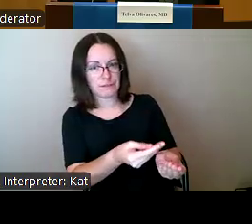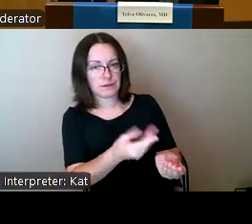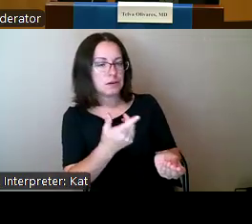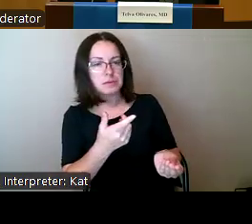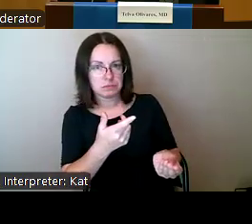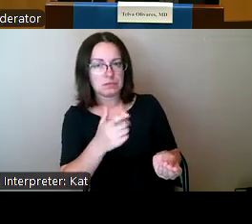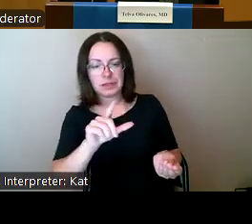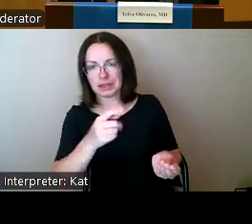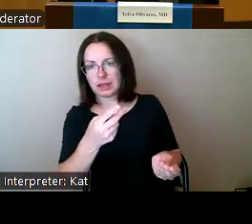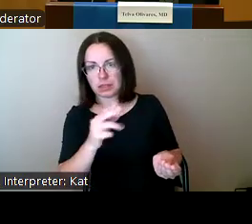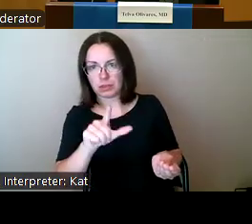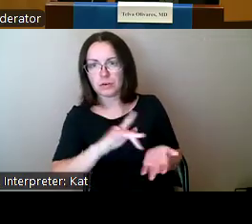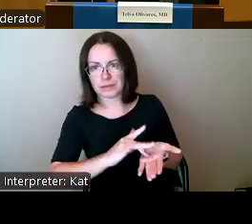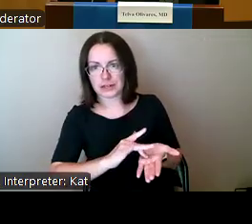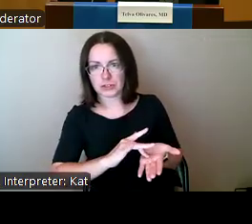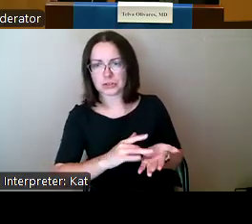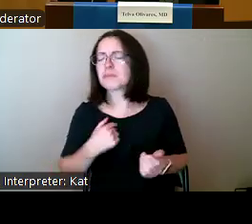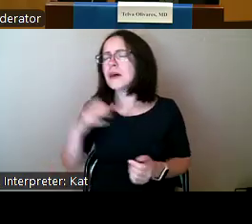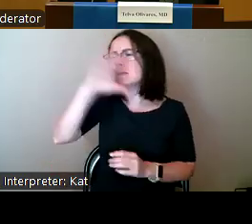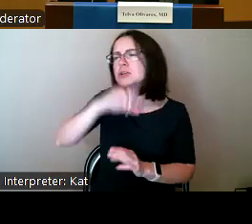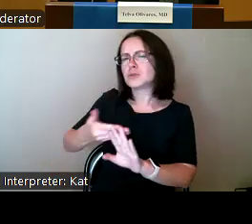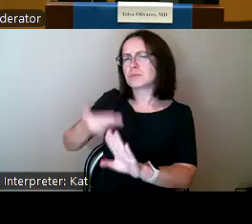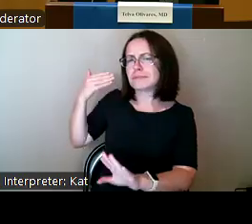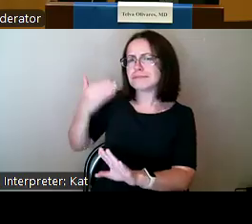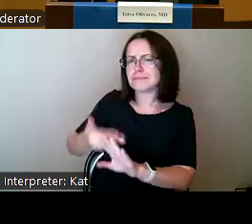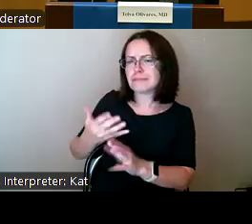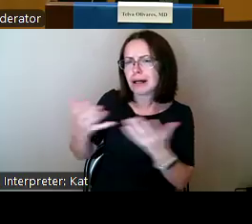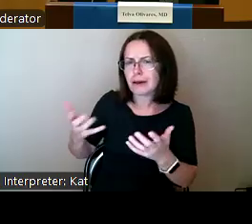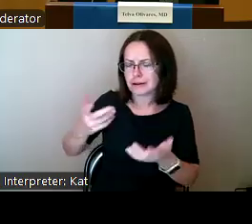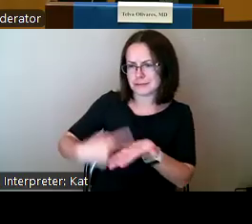lots of conversation before this, by the way. There's a lot more that grounds a person to even